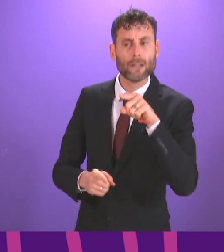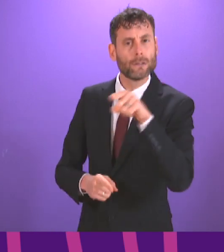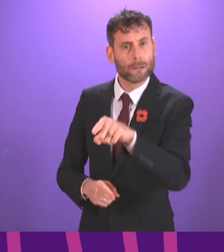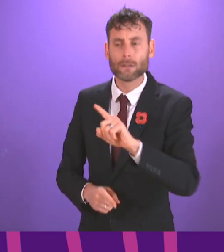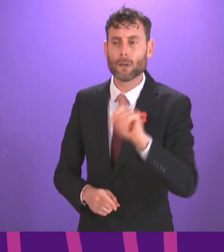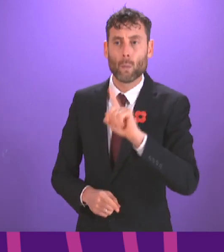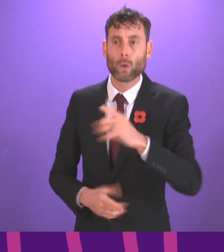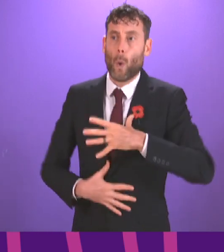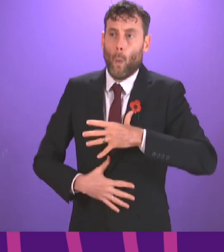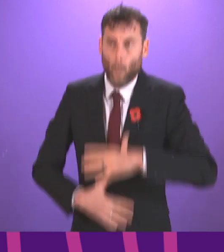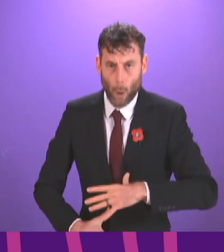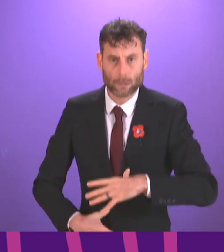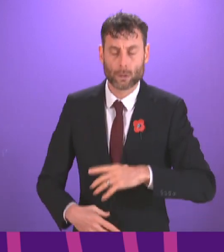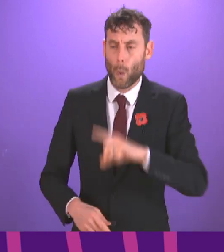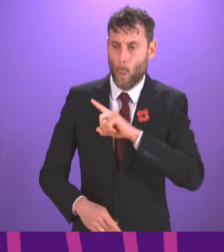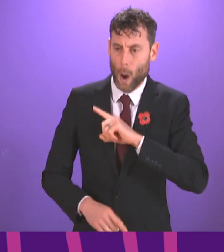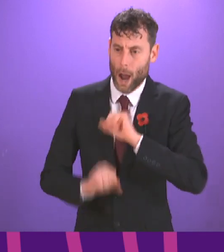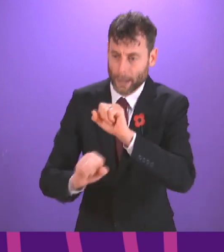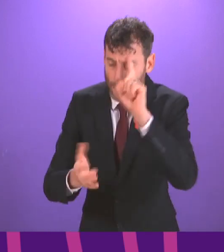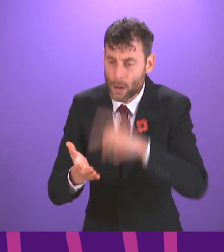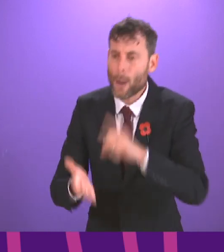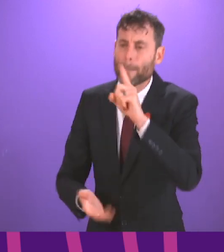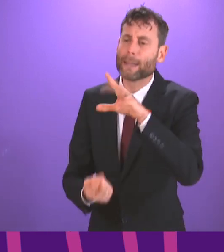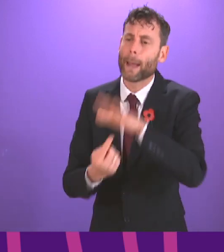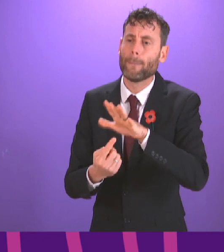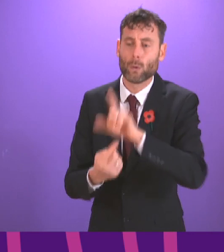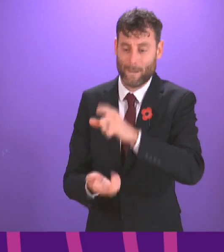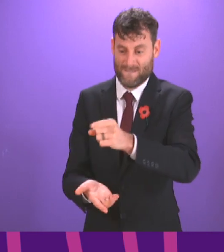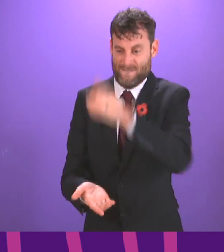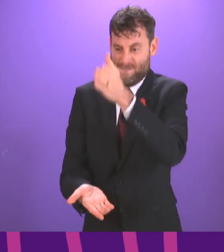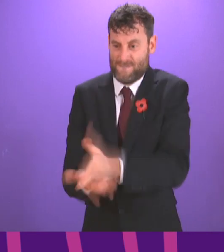facts and decisions that we all want to get to, and that is the purpose of this scrutiny.